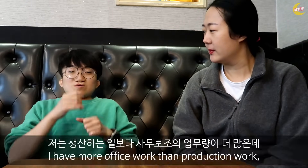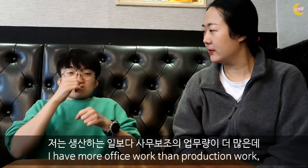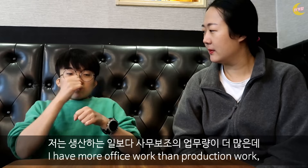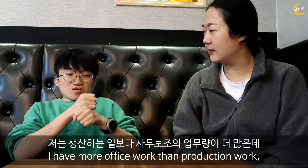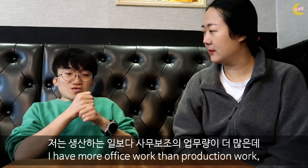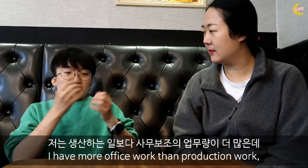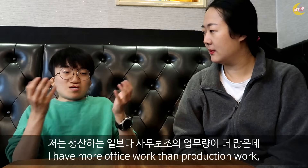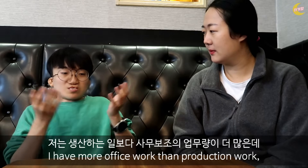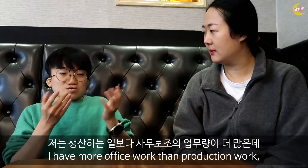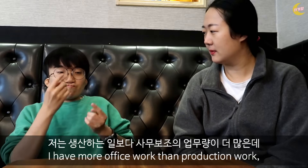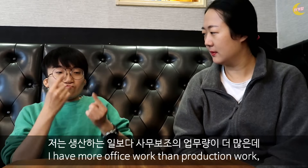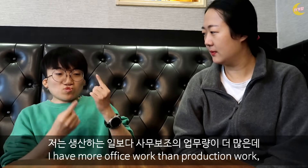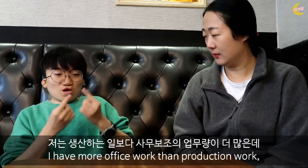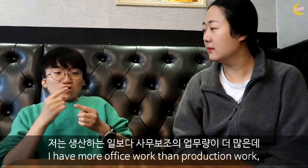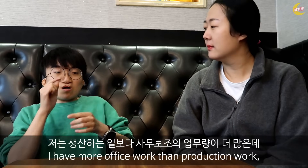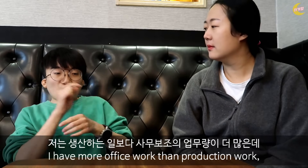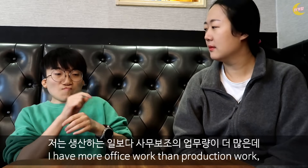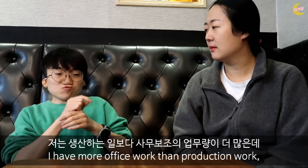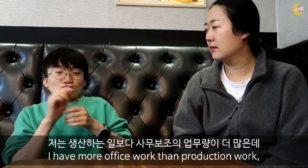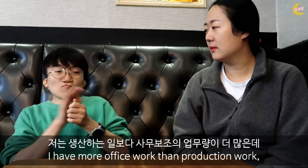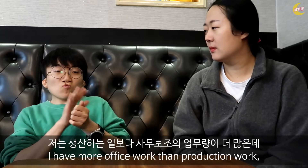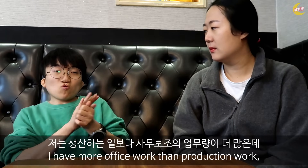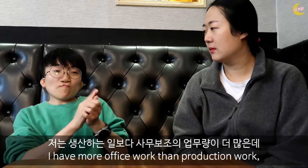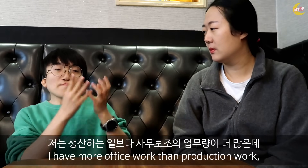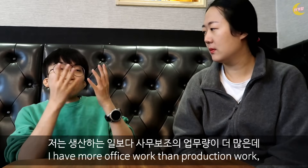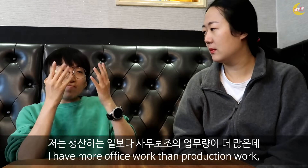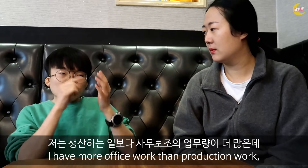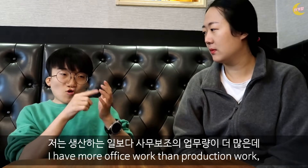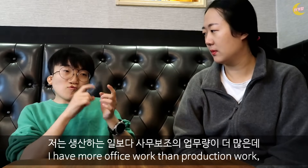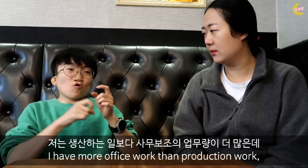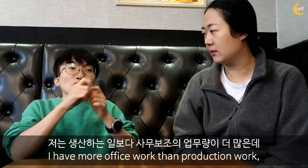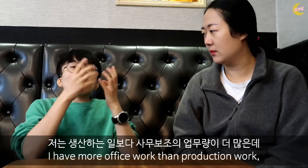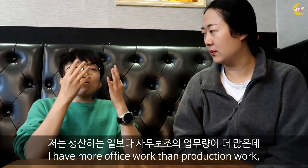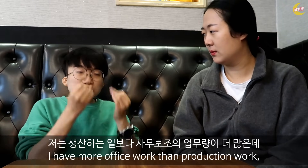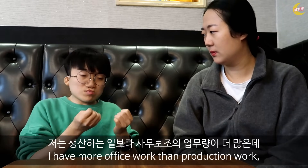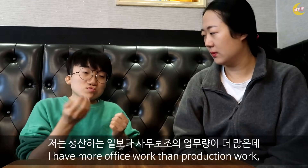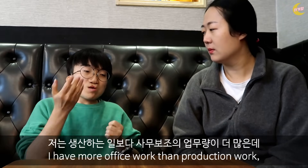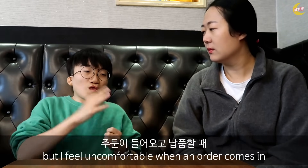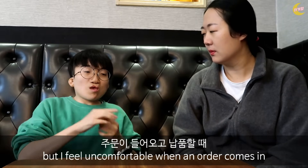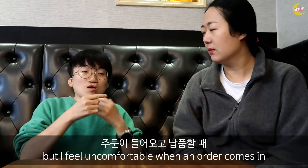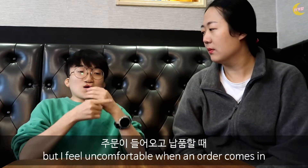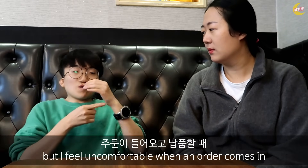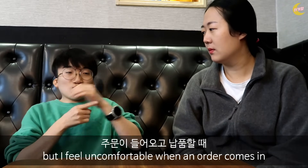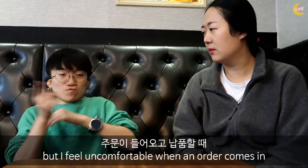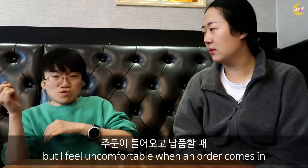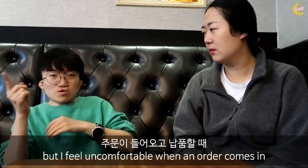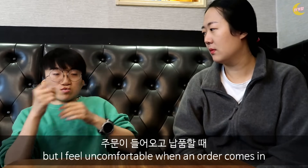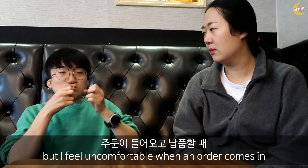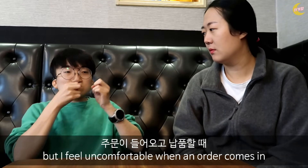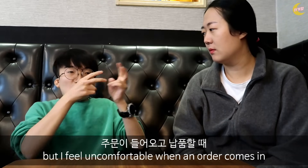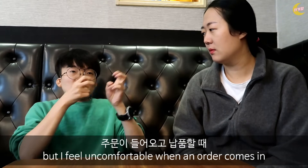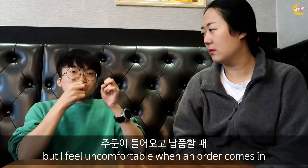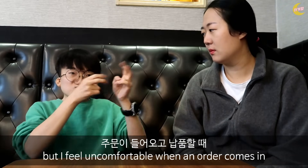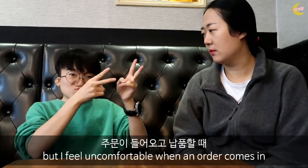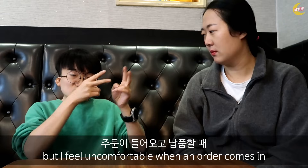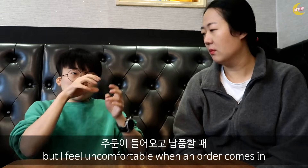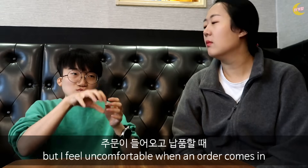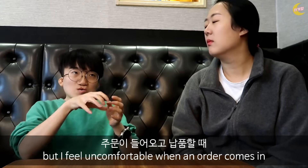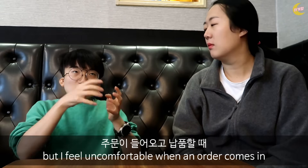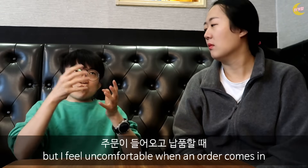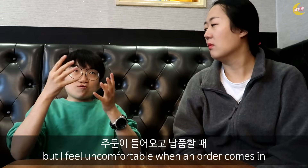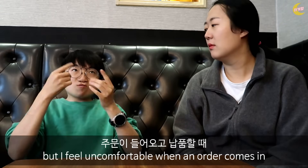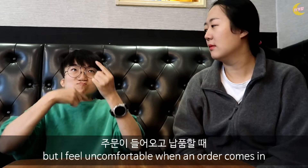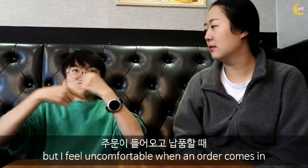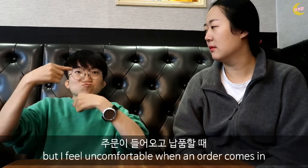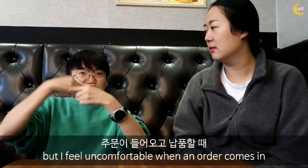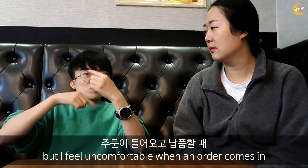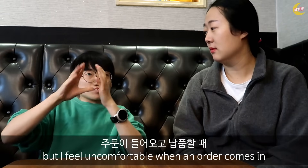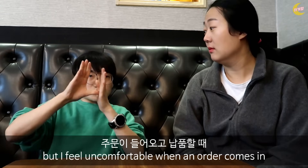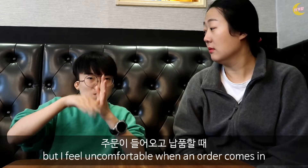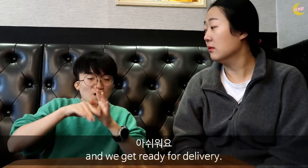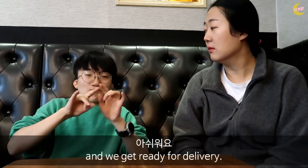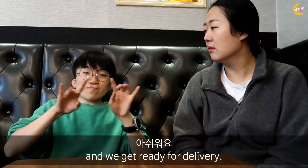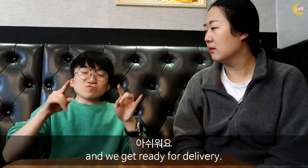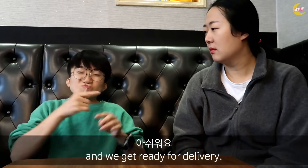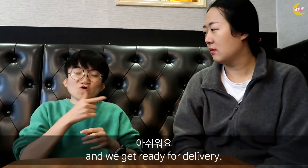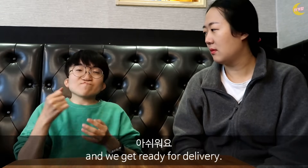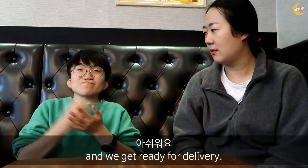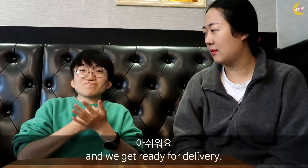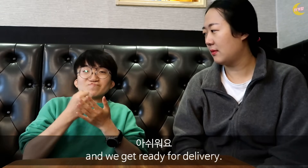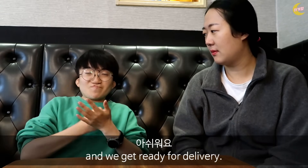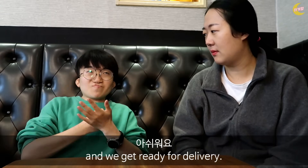I have more office work than production work, but I feel uncomfortable when an order comes in and we get ready for delivery.